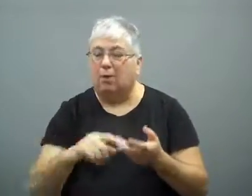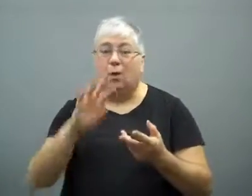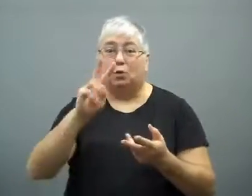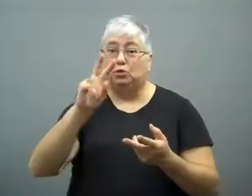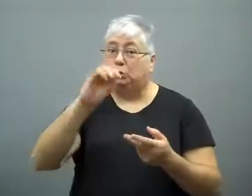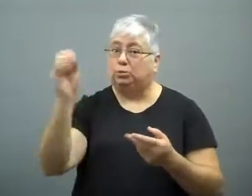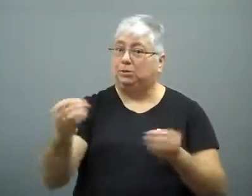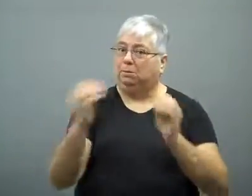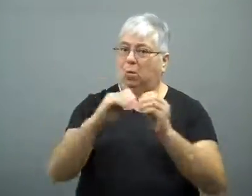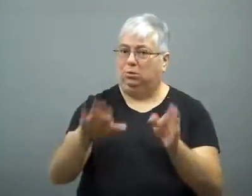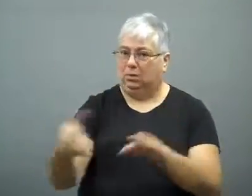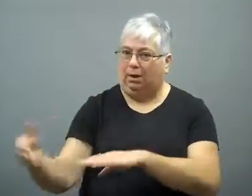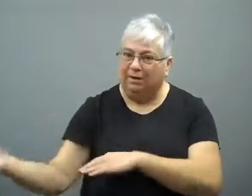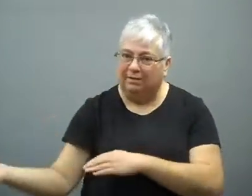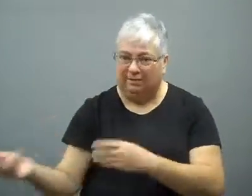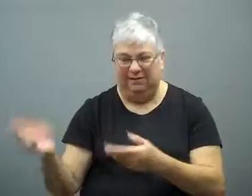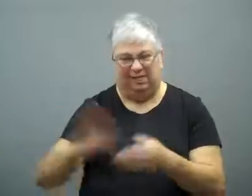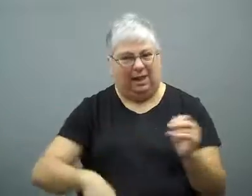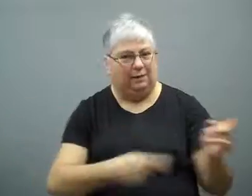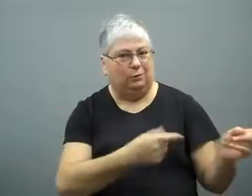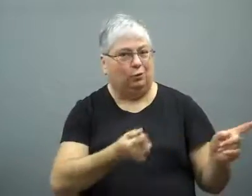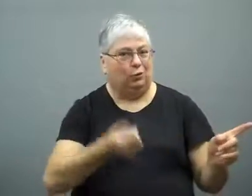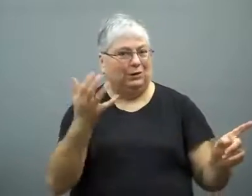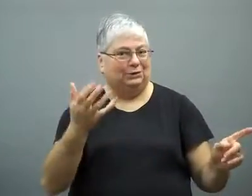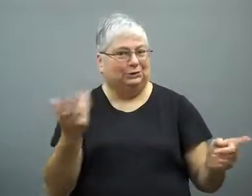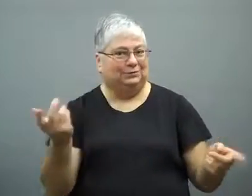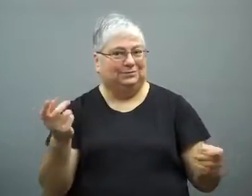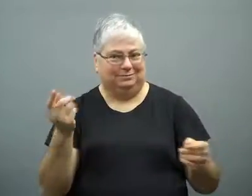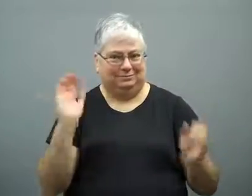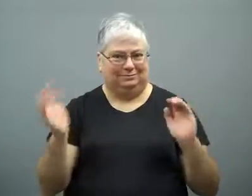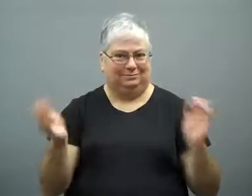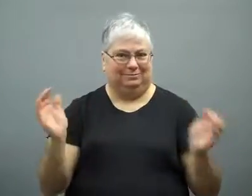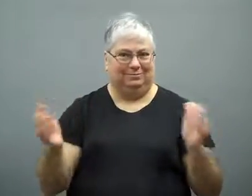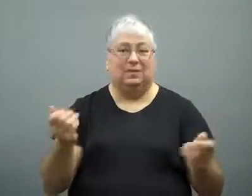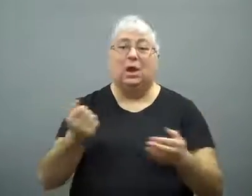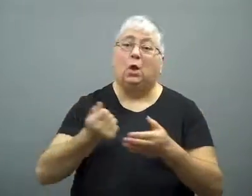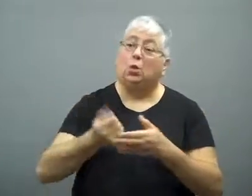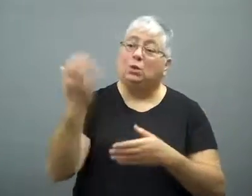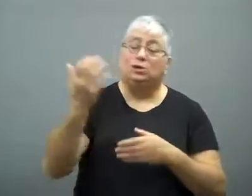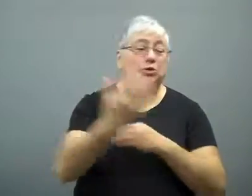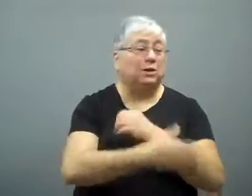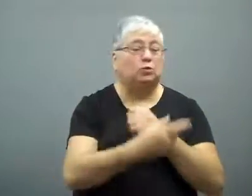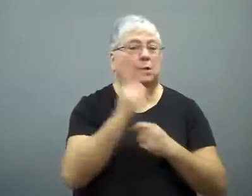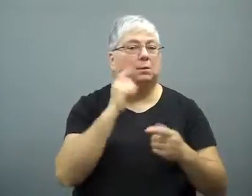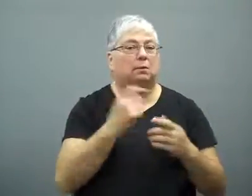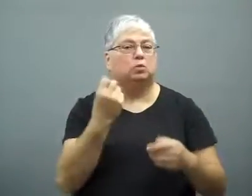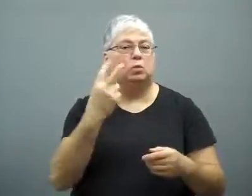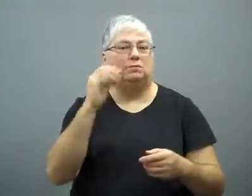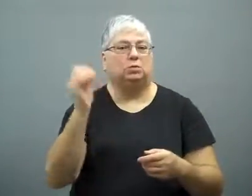and 42% more died than in rich countries.